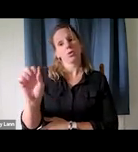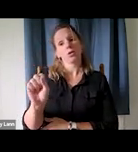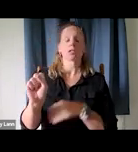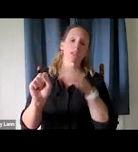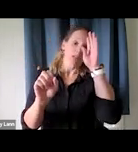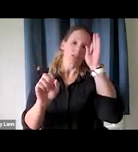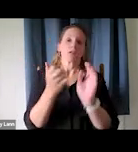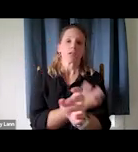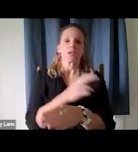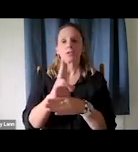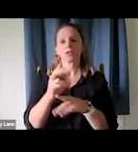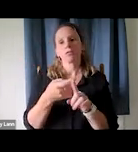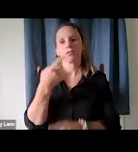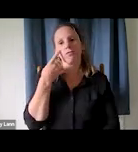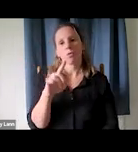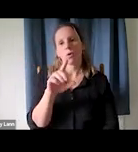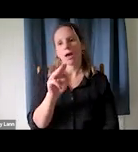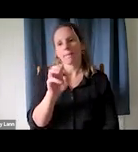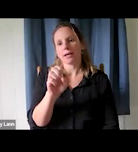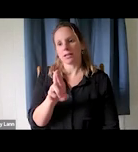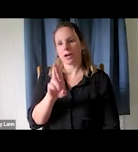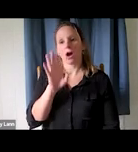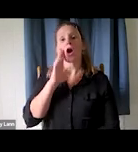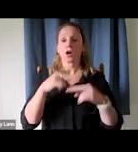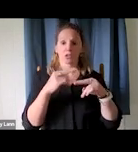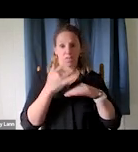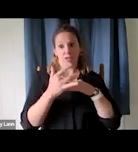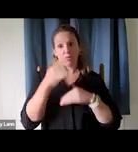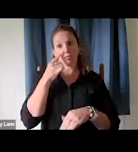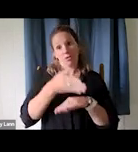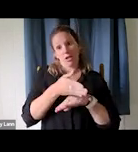of the MSR. These slides will be available to you after the webinar